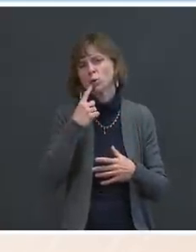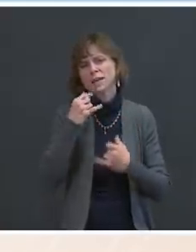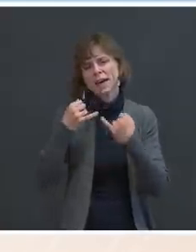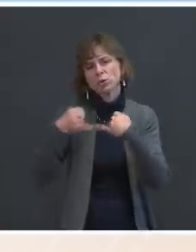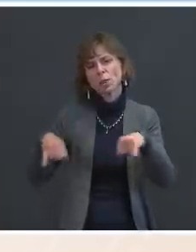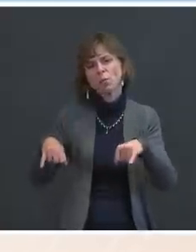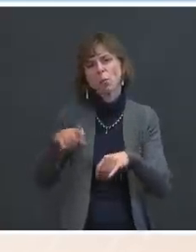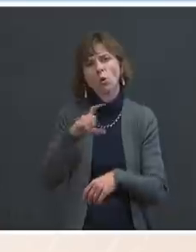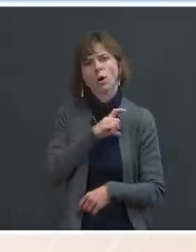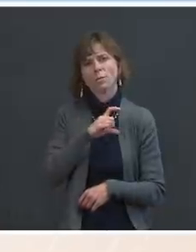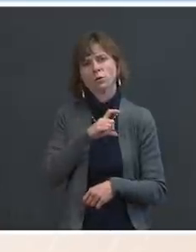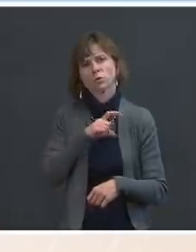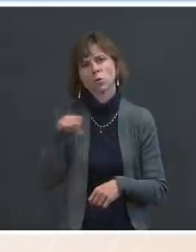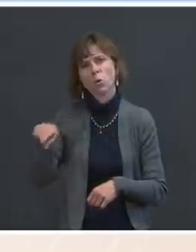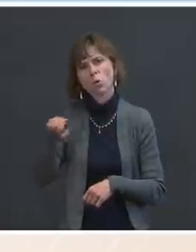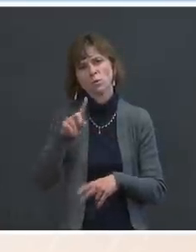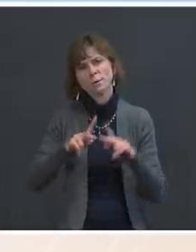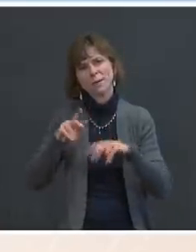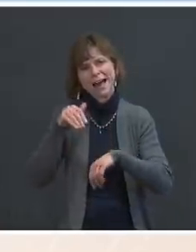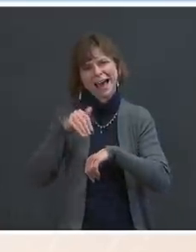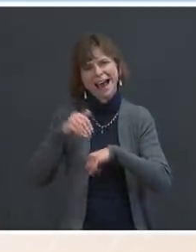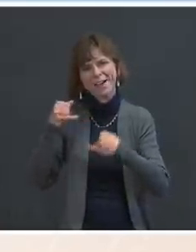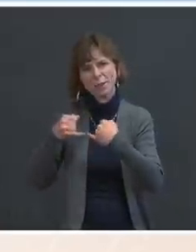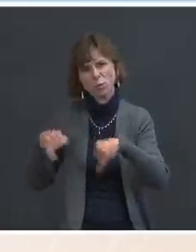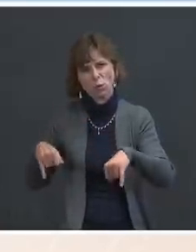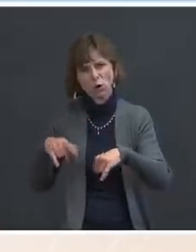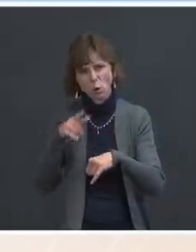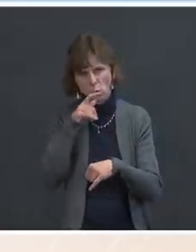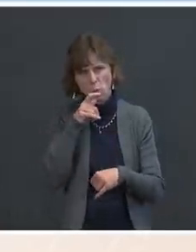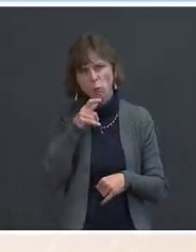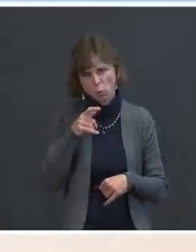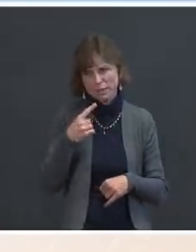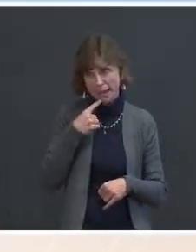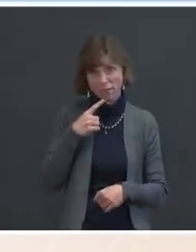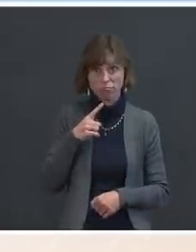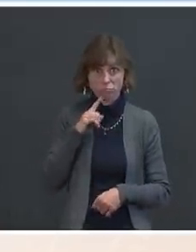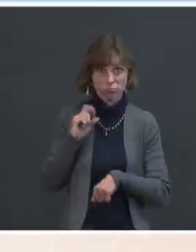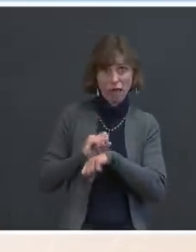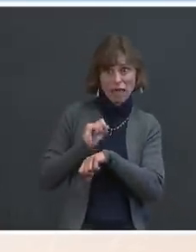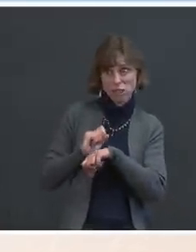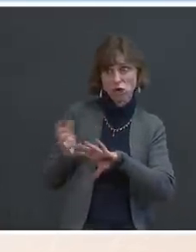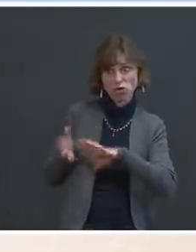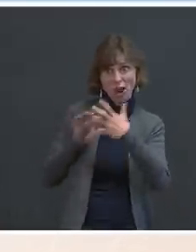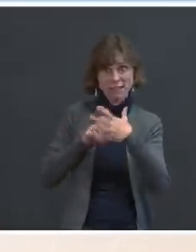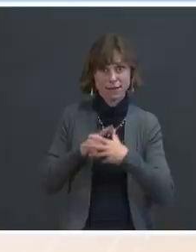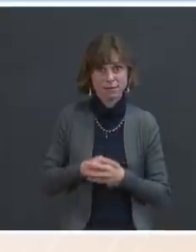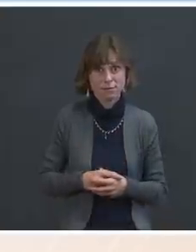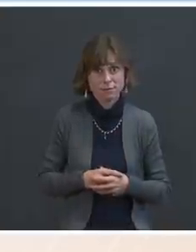especially those within the union, who are calling it a crisis and who are saying that they're overworked